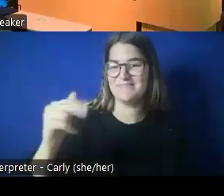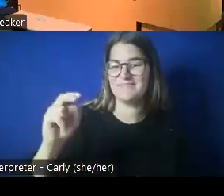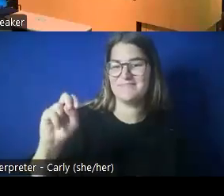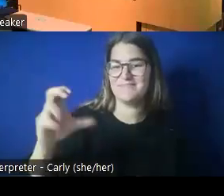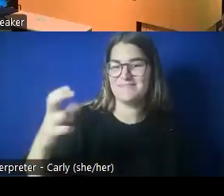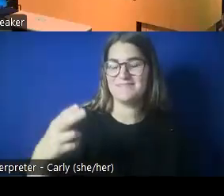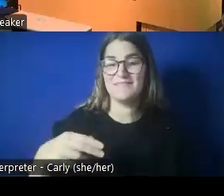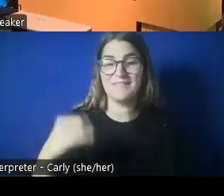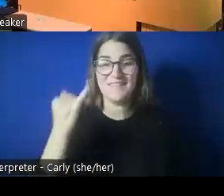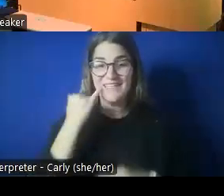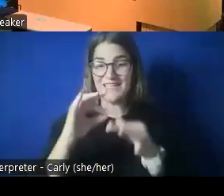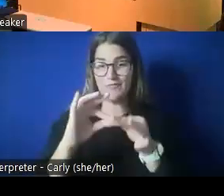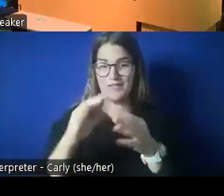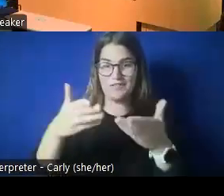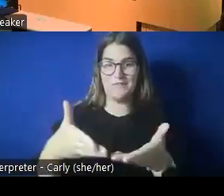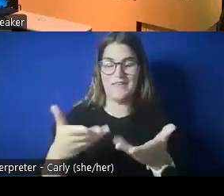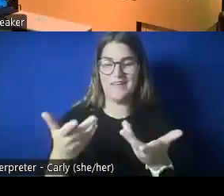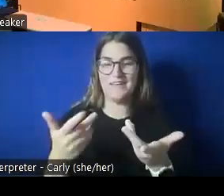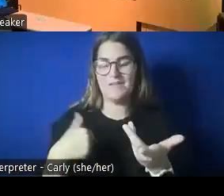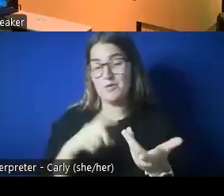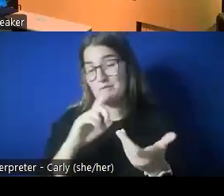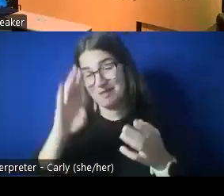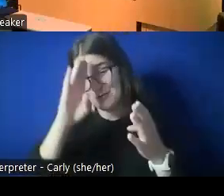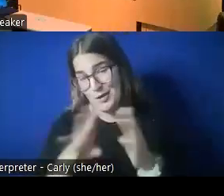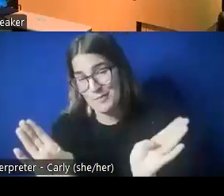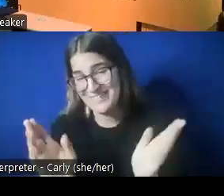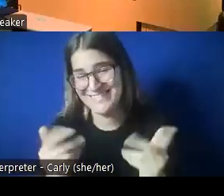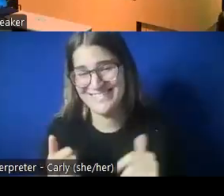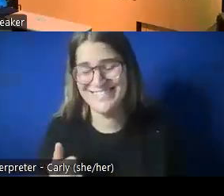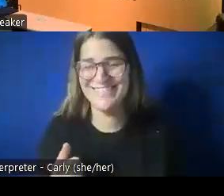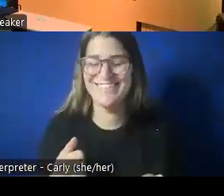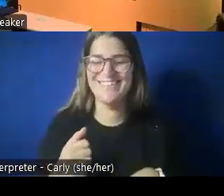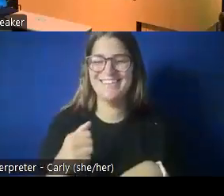relationship we're like we're pretty open so I think in the past we've turned down referrals